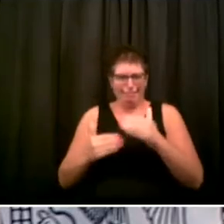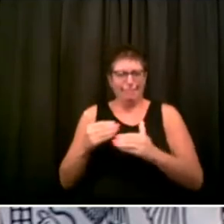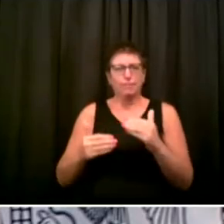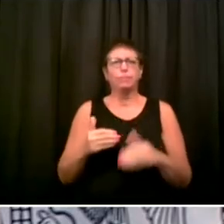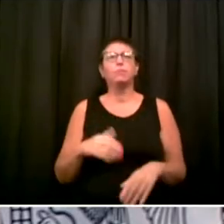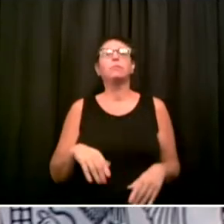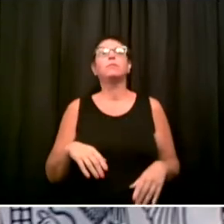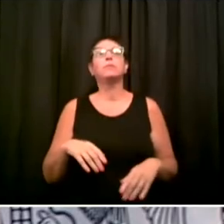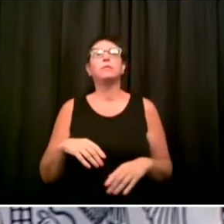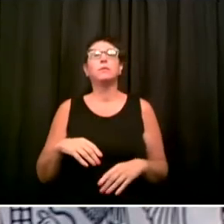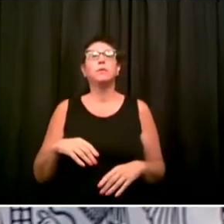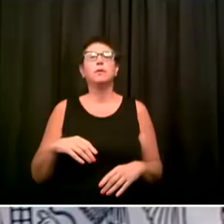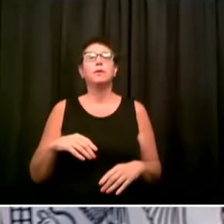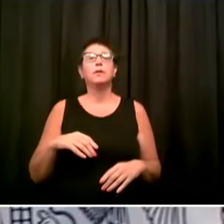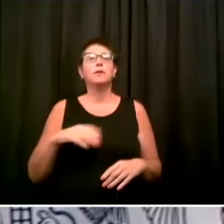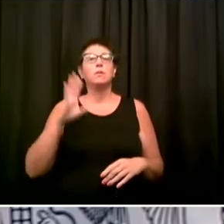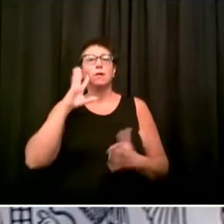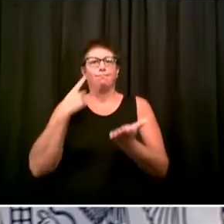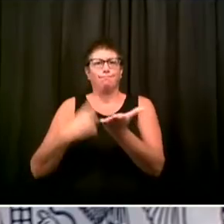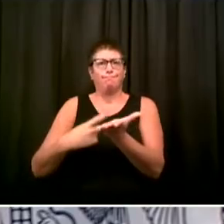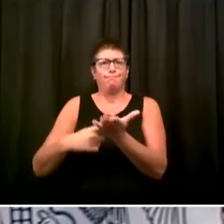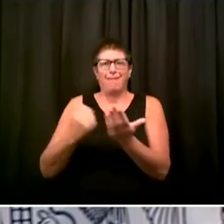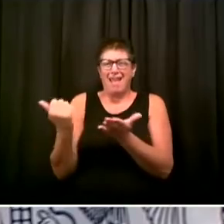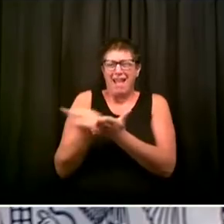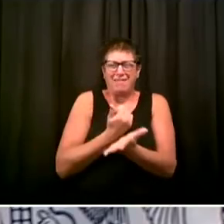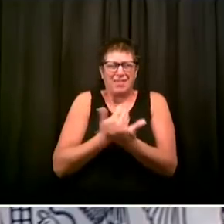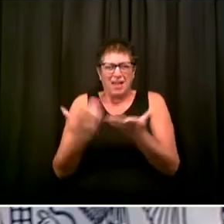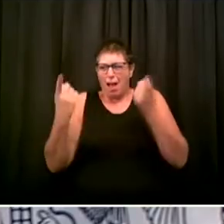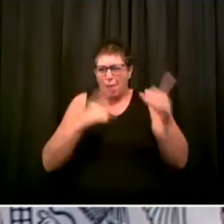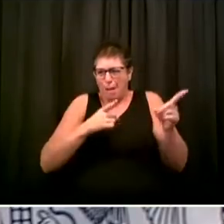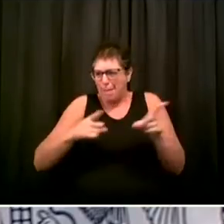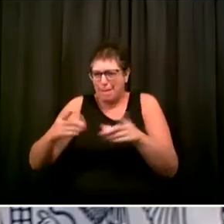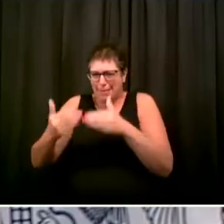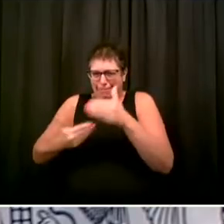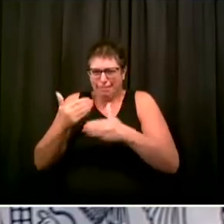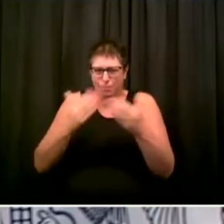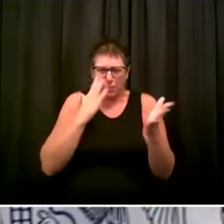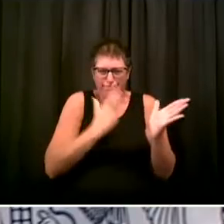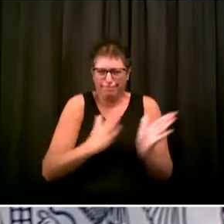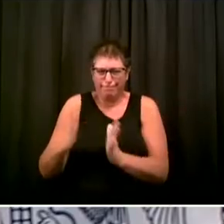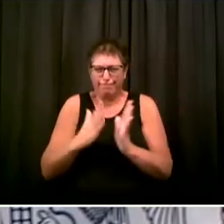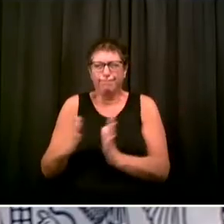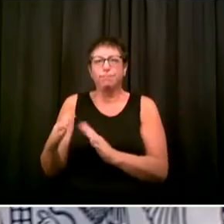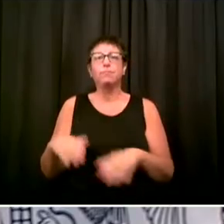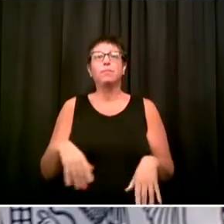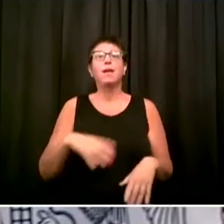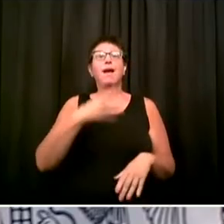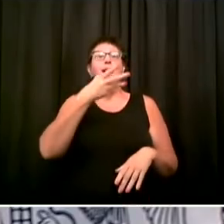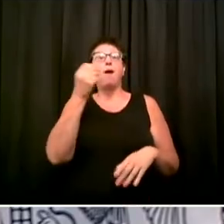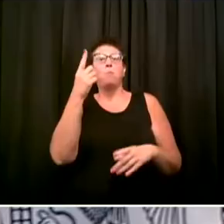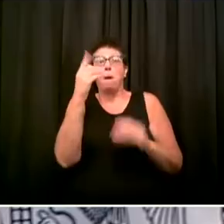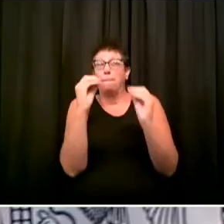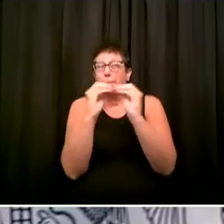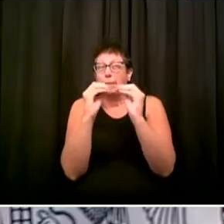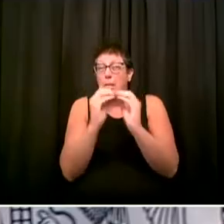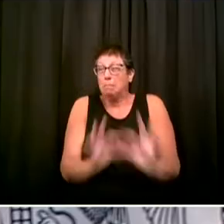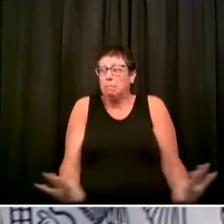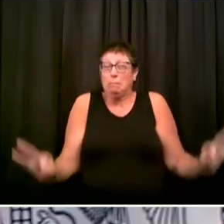GETTING READY TO START SOON. SO, WE WILL TALK ABOUT ALL OF